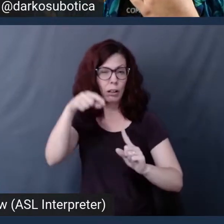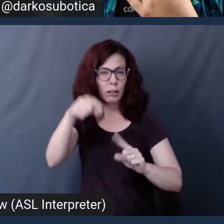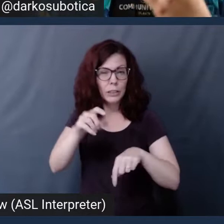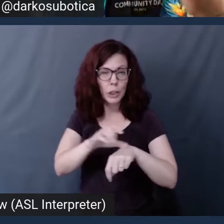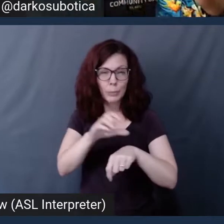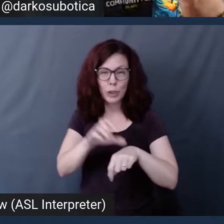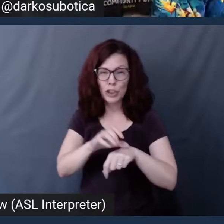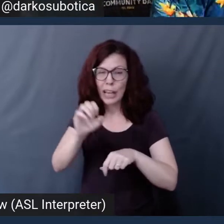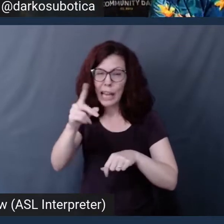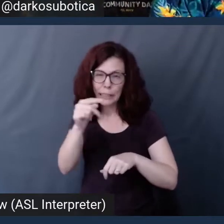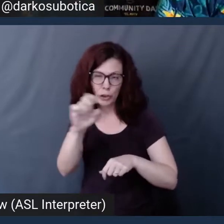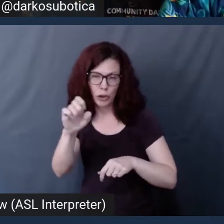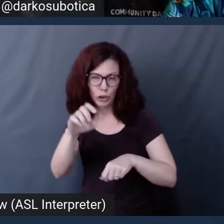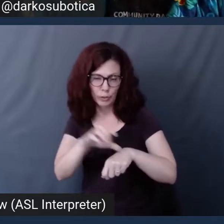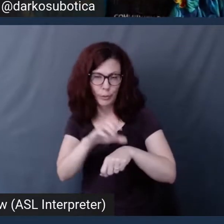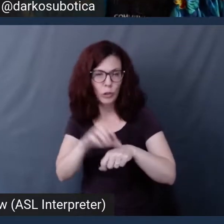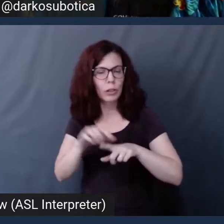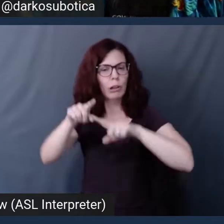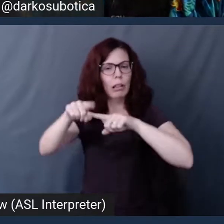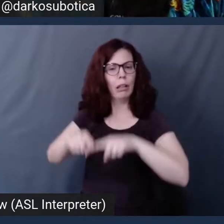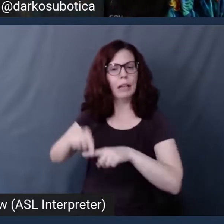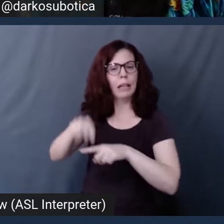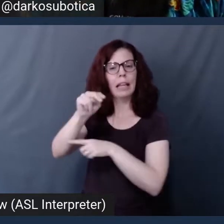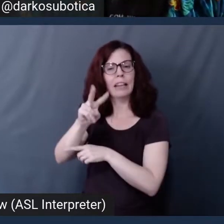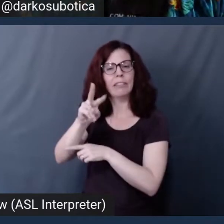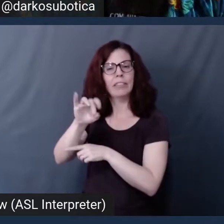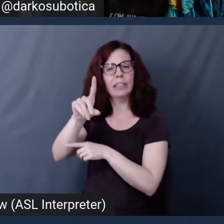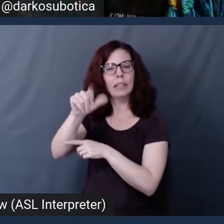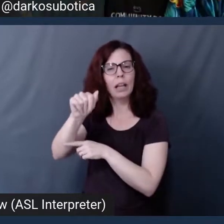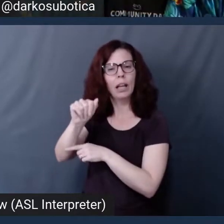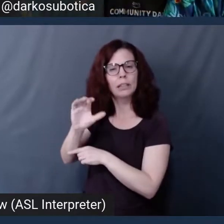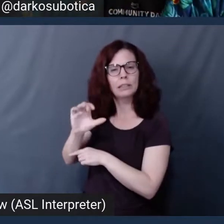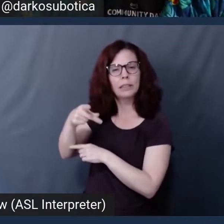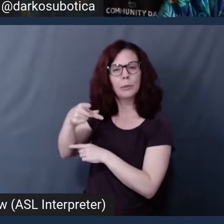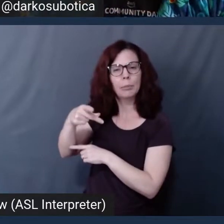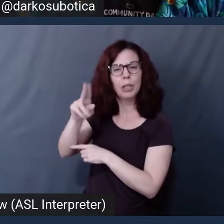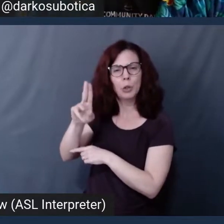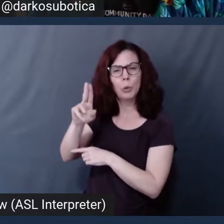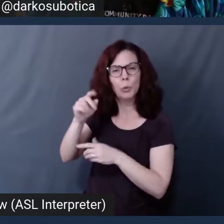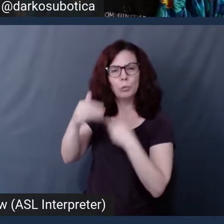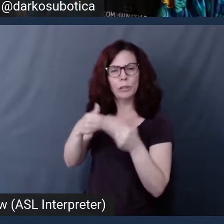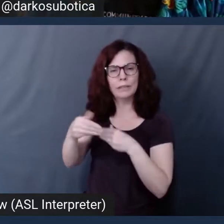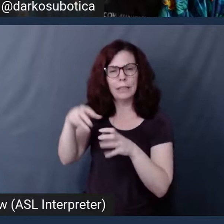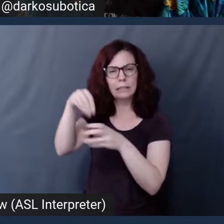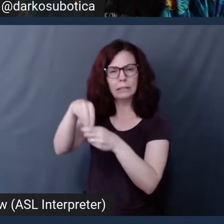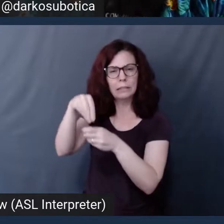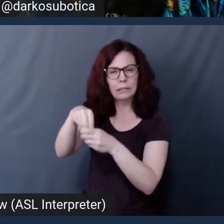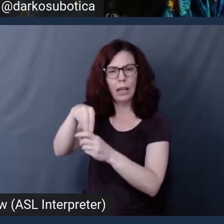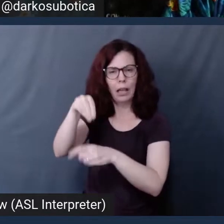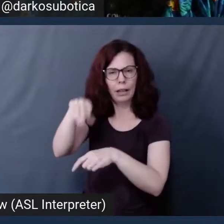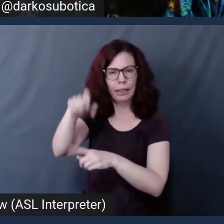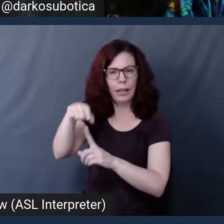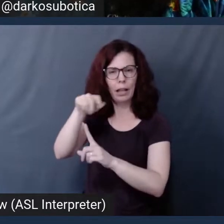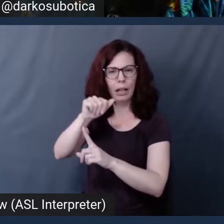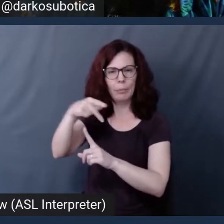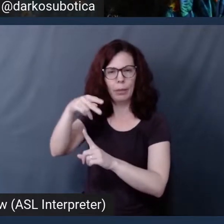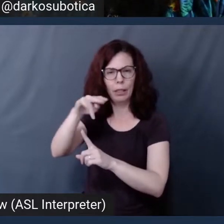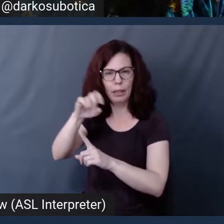on NVIDIA's GPU processor that's built into the appliance. It's also a fully managed appliance,